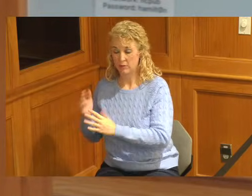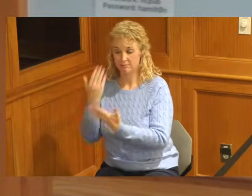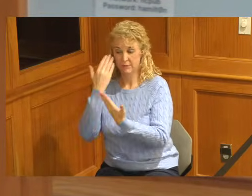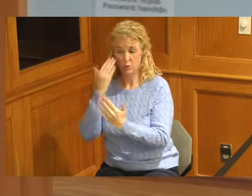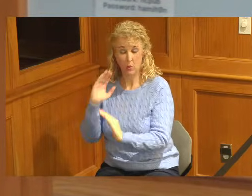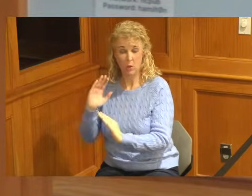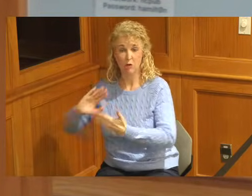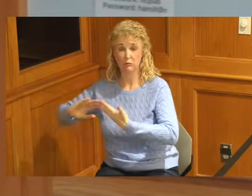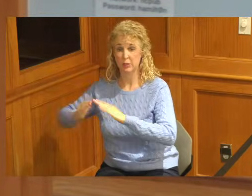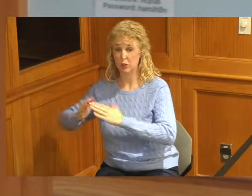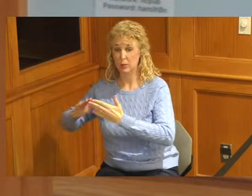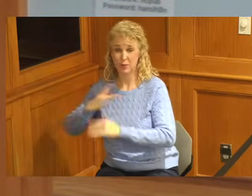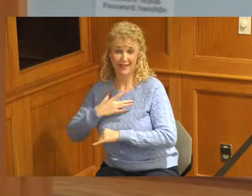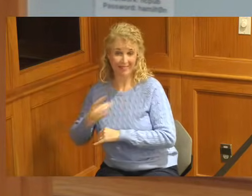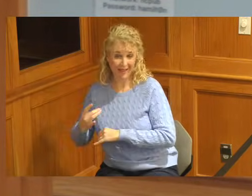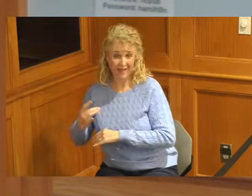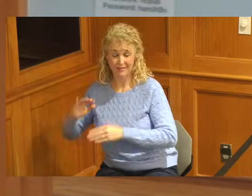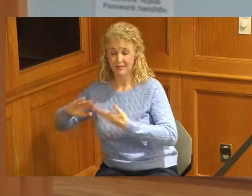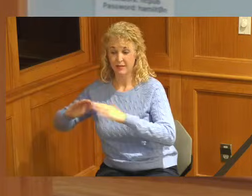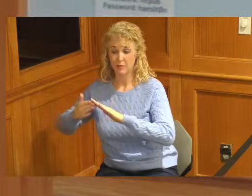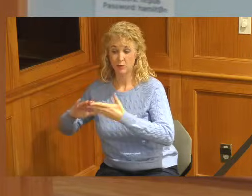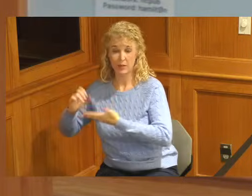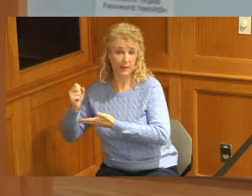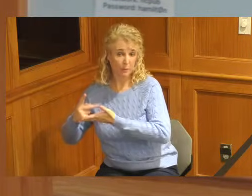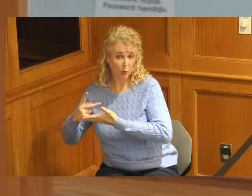community engagement. How will the community react to this? They just don't have as much confidence,